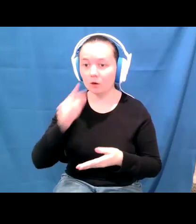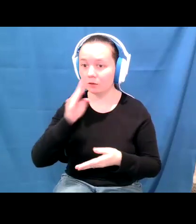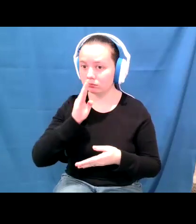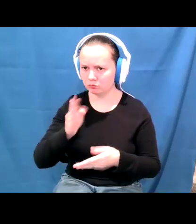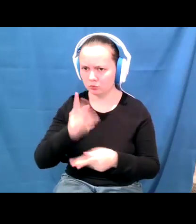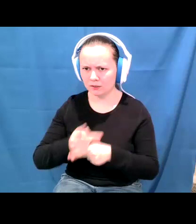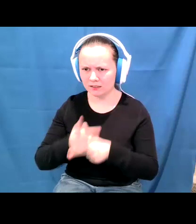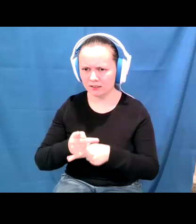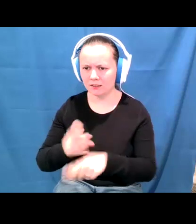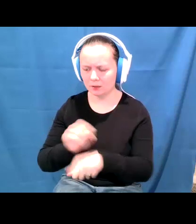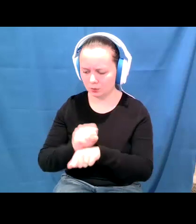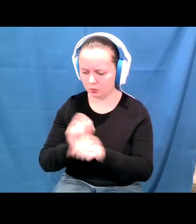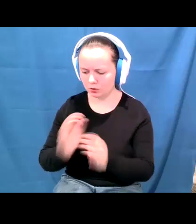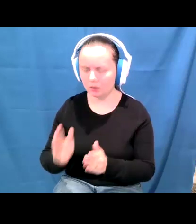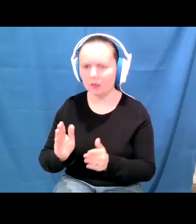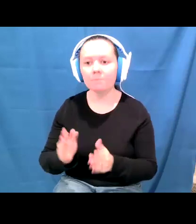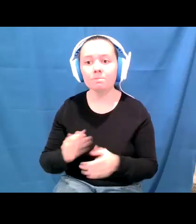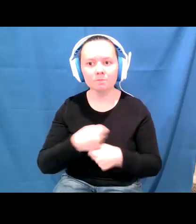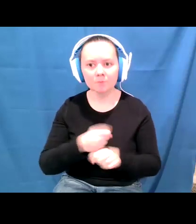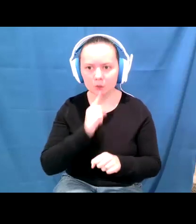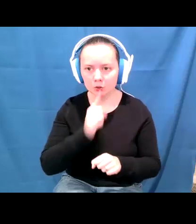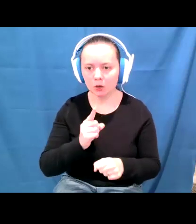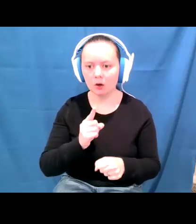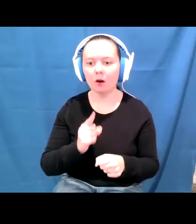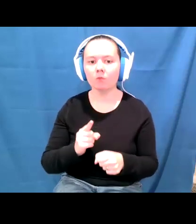ensuring that a sufficient component of